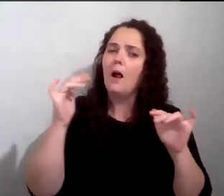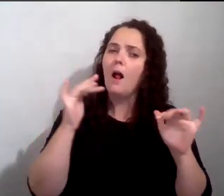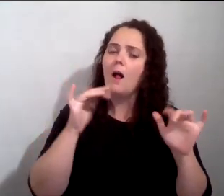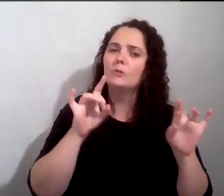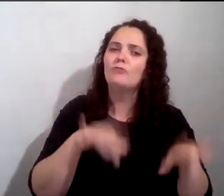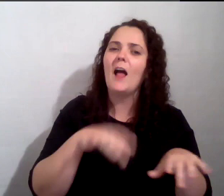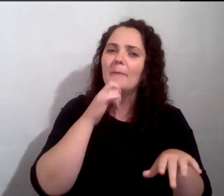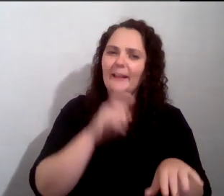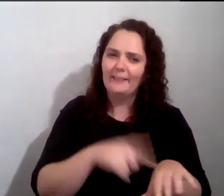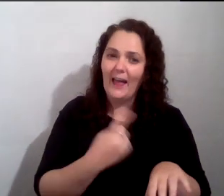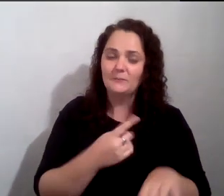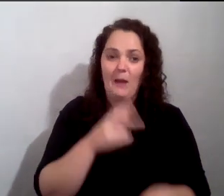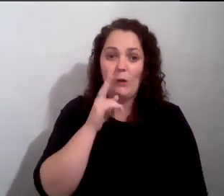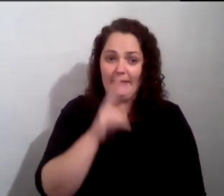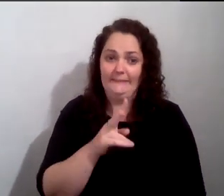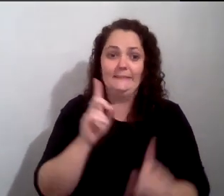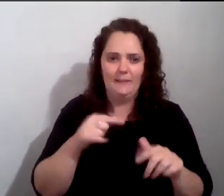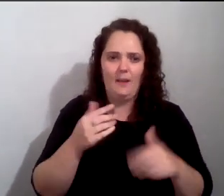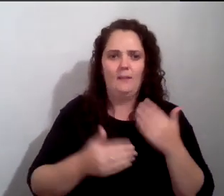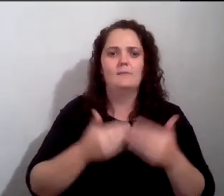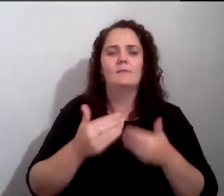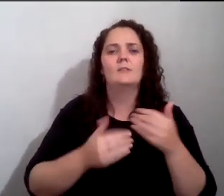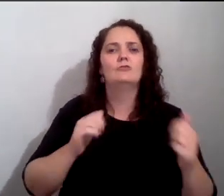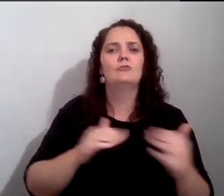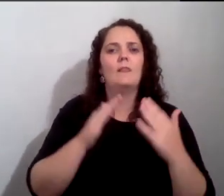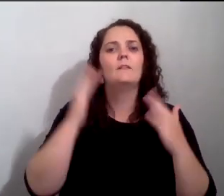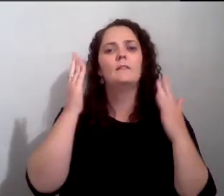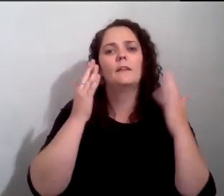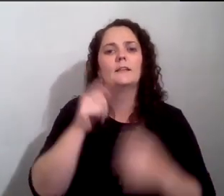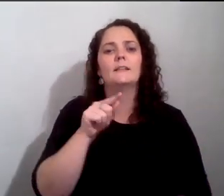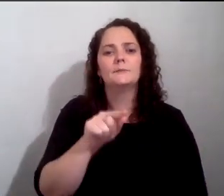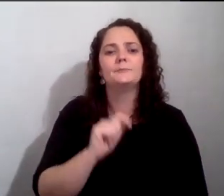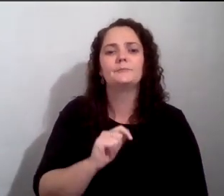here we see it's starting to happen. Now also within the context of this